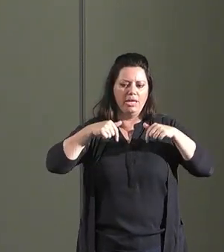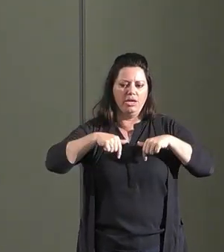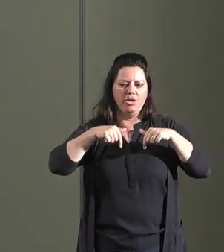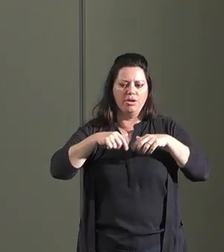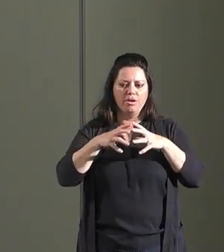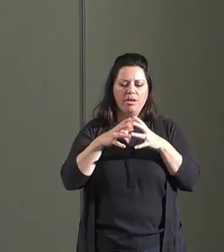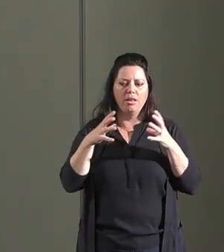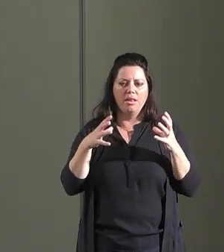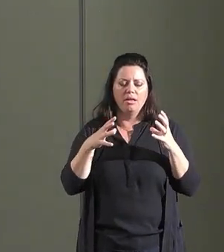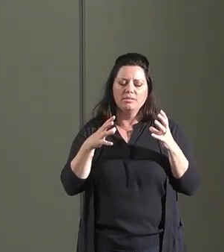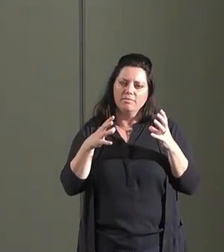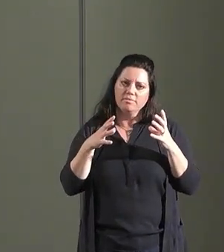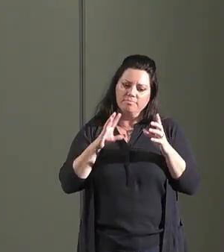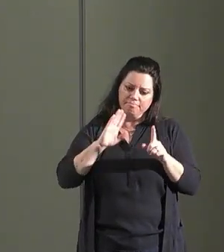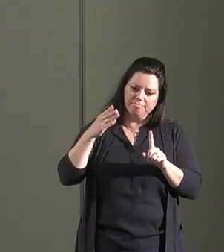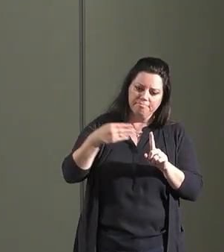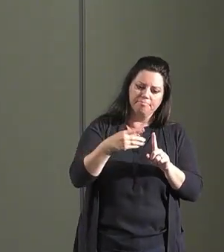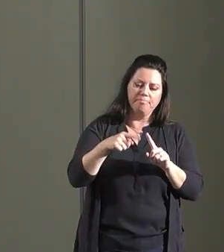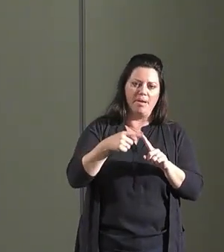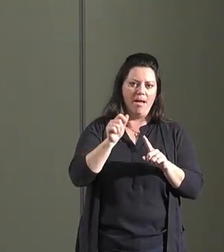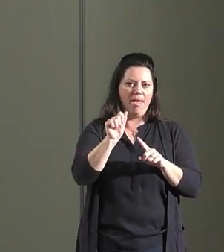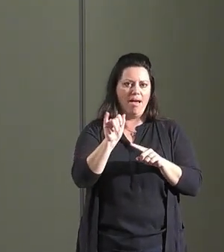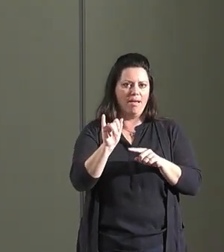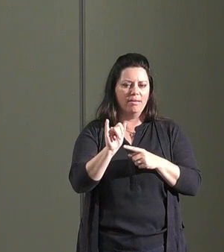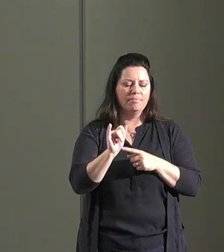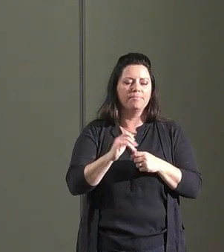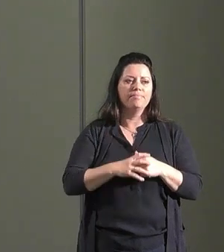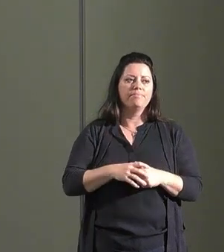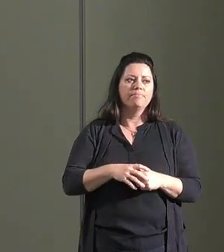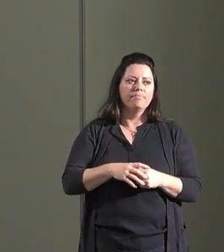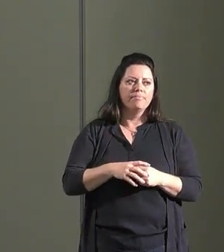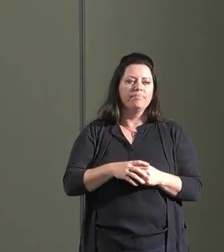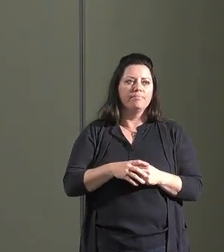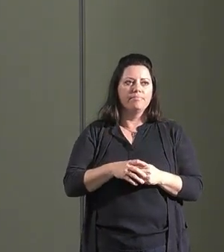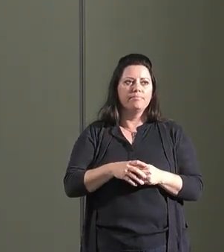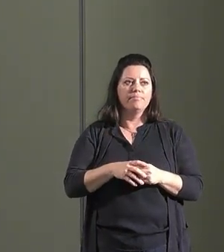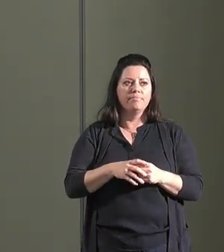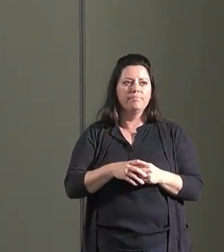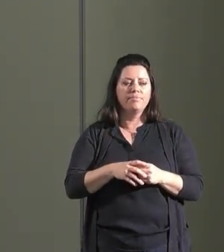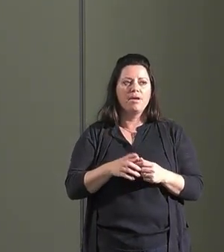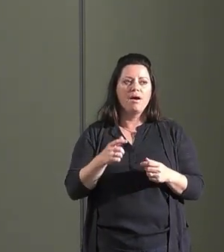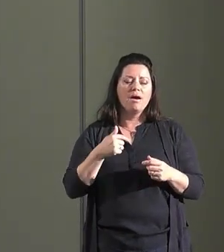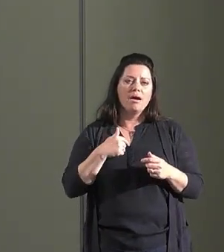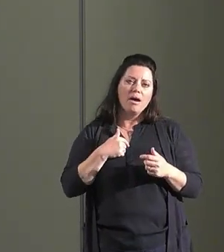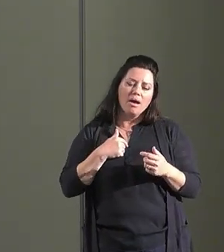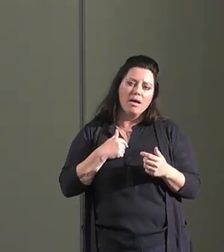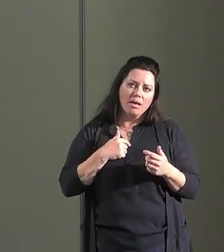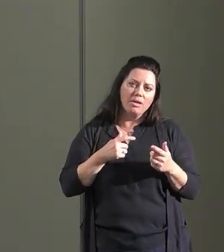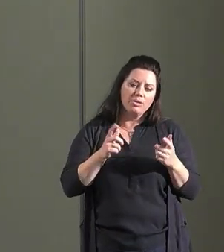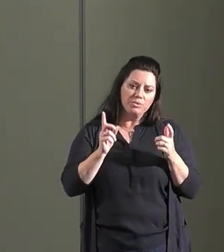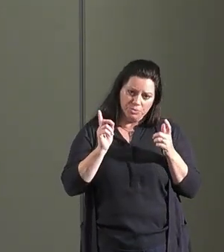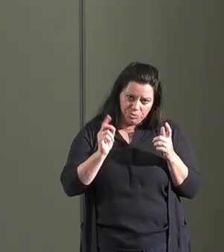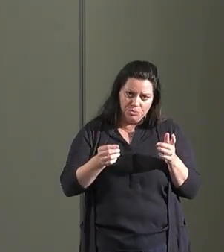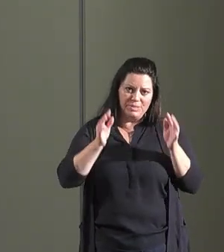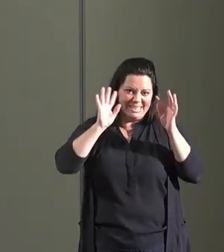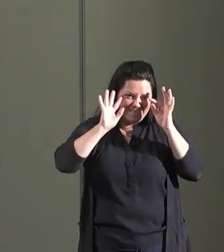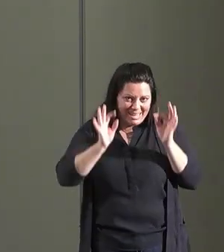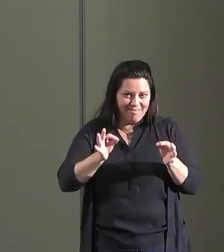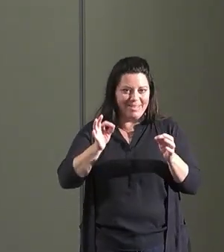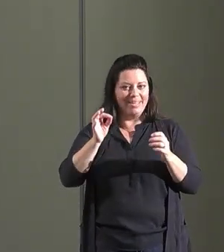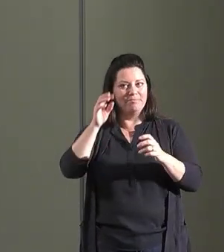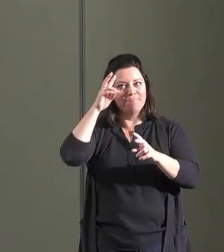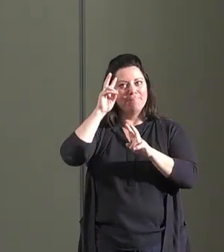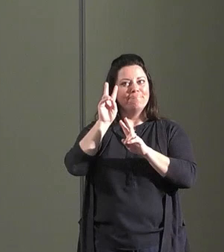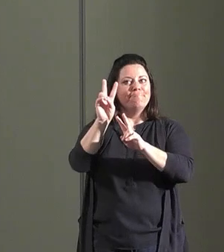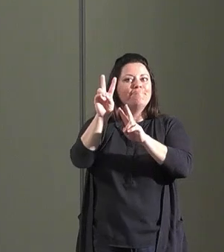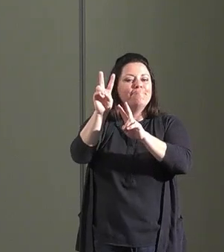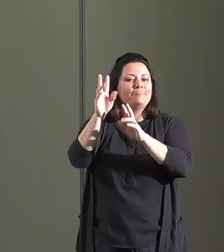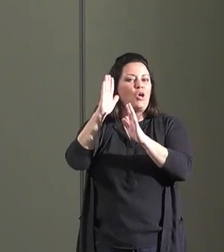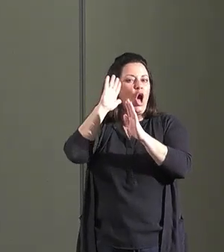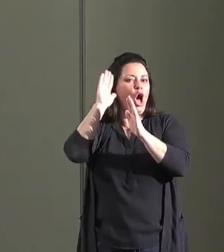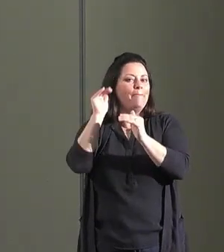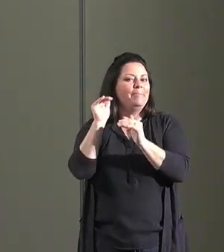sessions on AI. And conversation about it. And I do definitely have hope. Because we